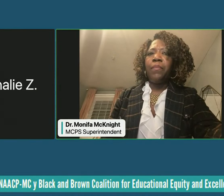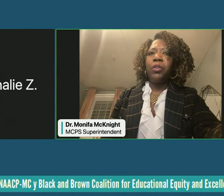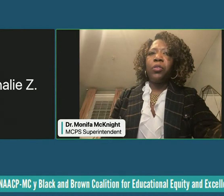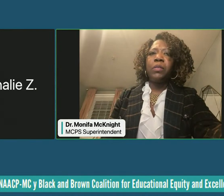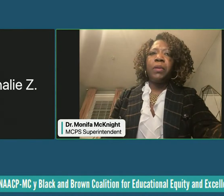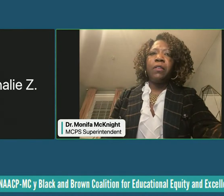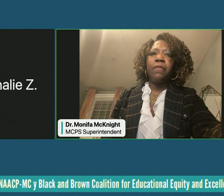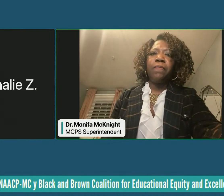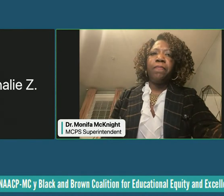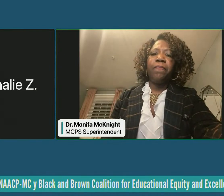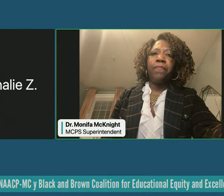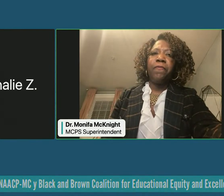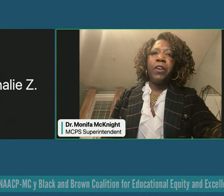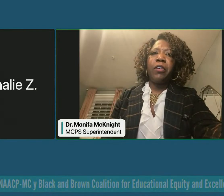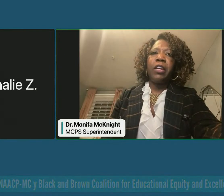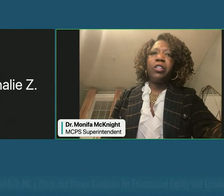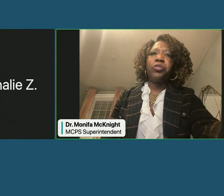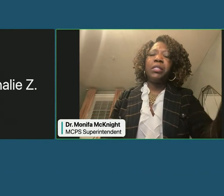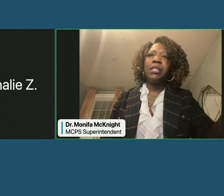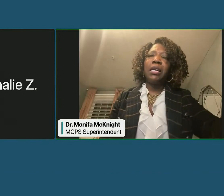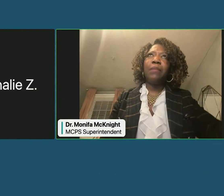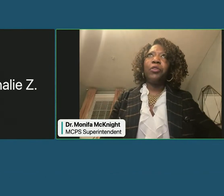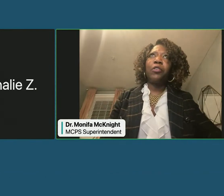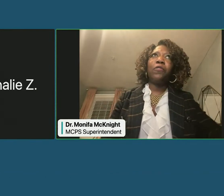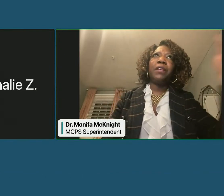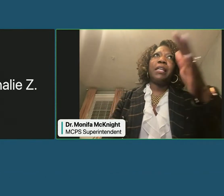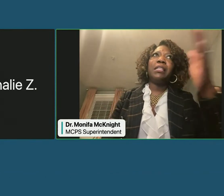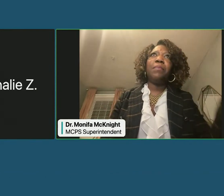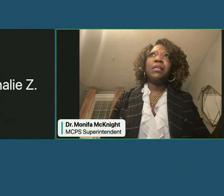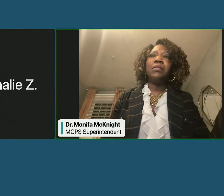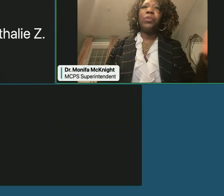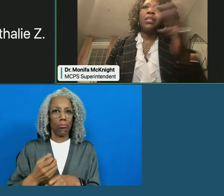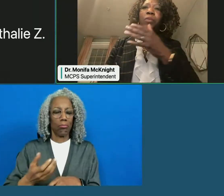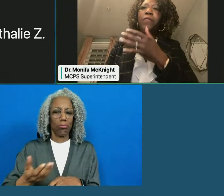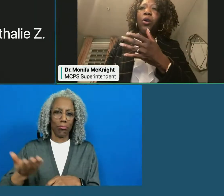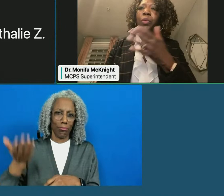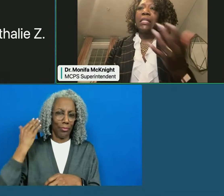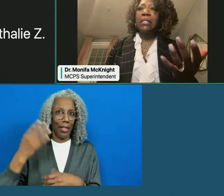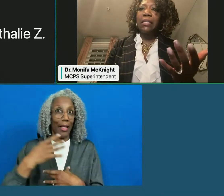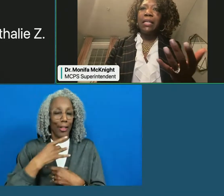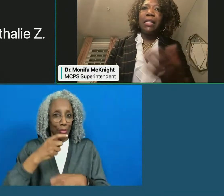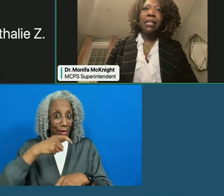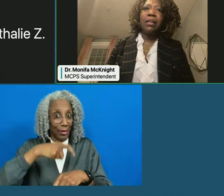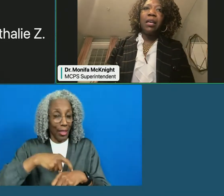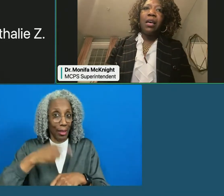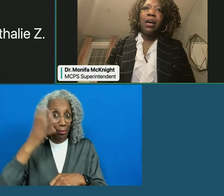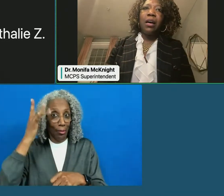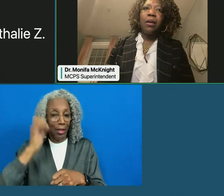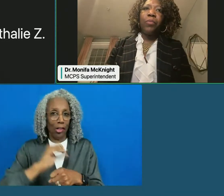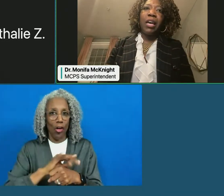from the end of the school year last year. Um you know, it's